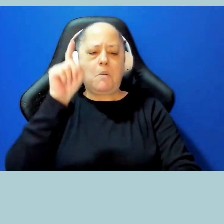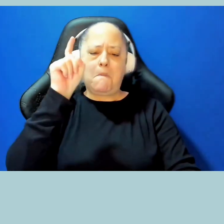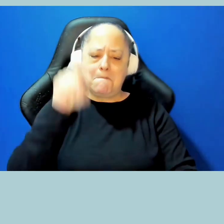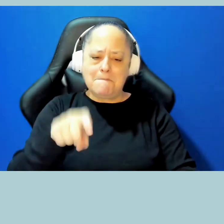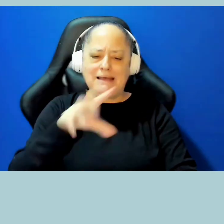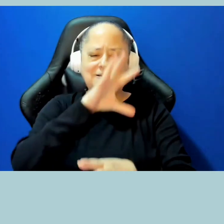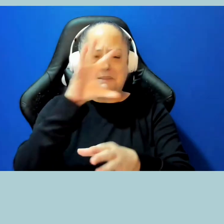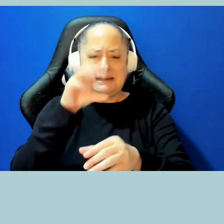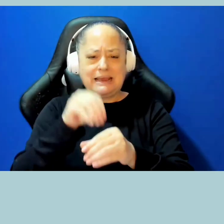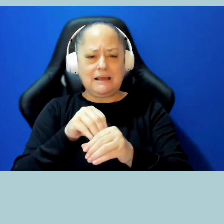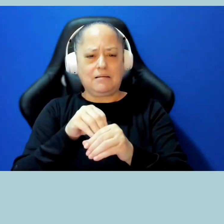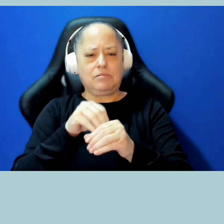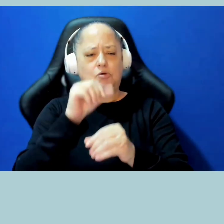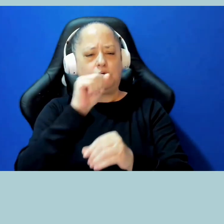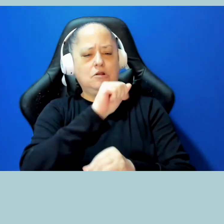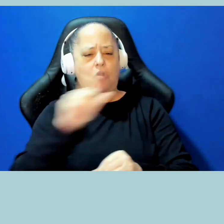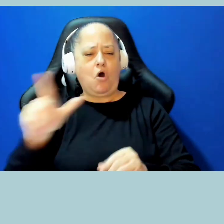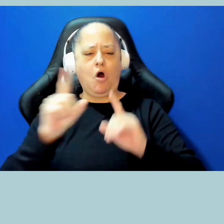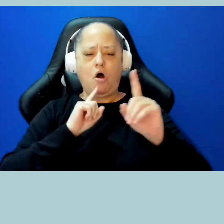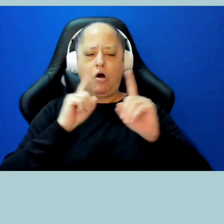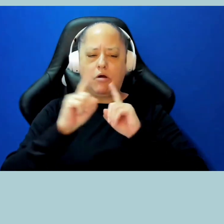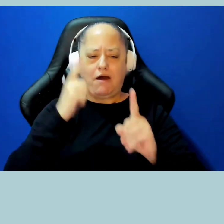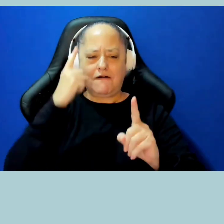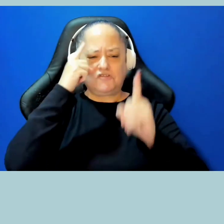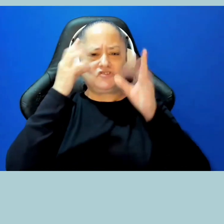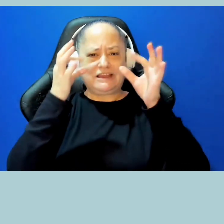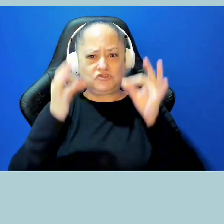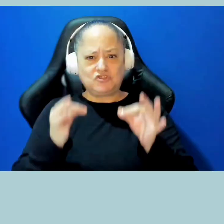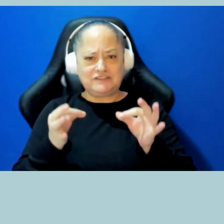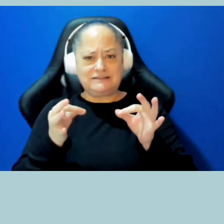all conversations and decisions and policy discussions